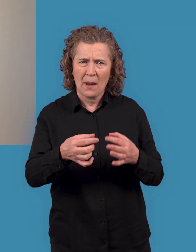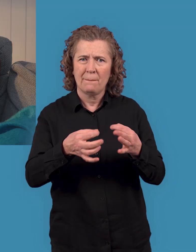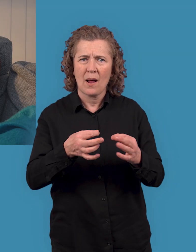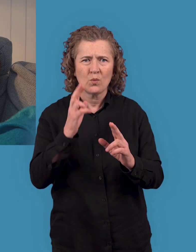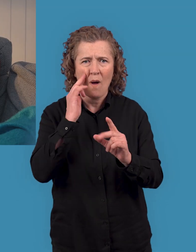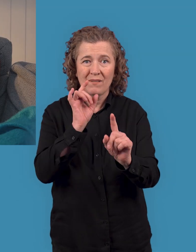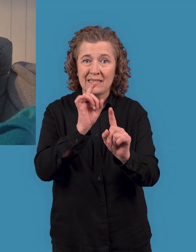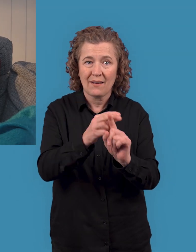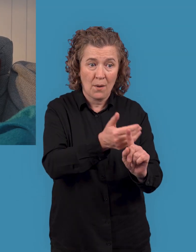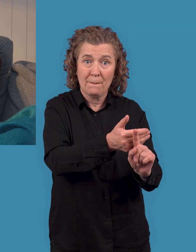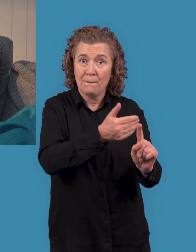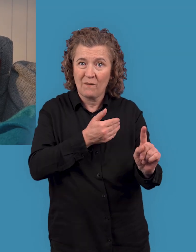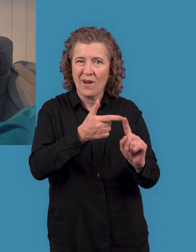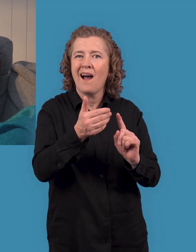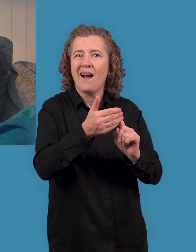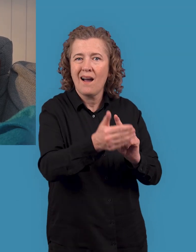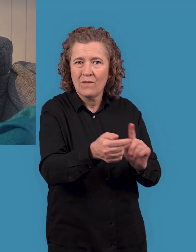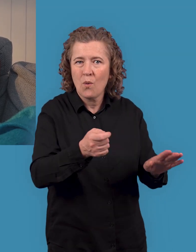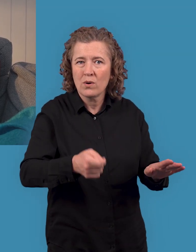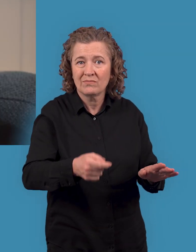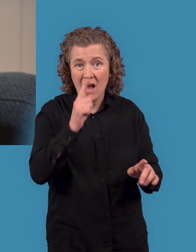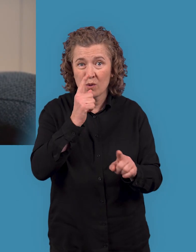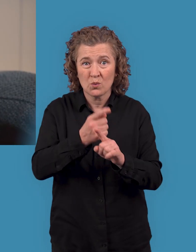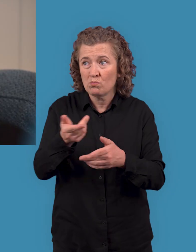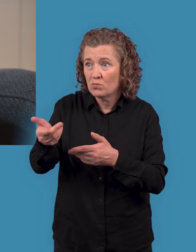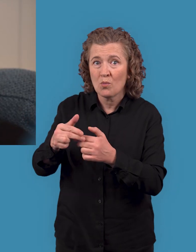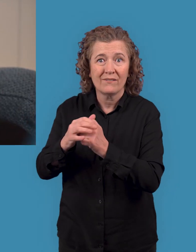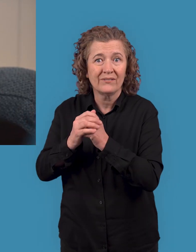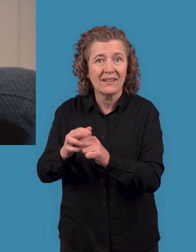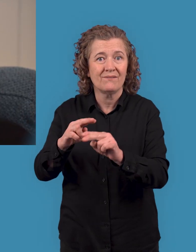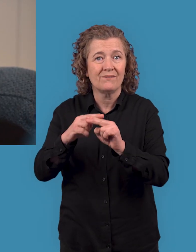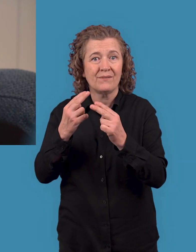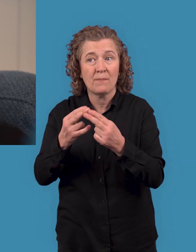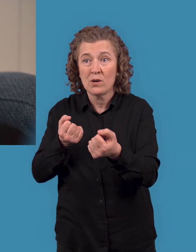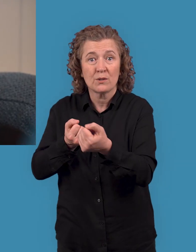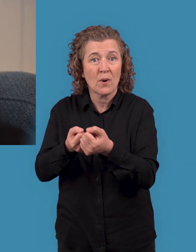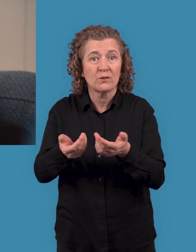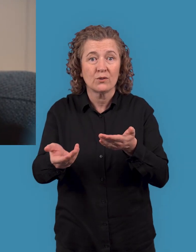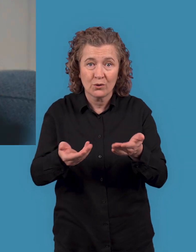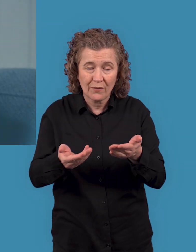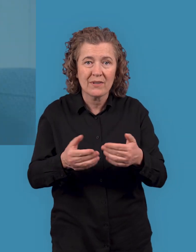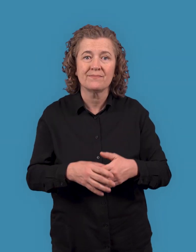Plan ways to look after yourself before and after court. You could talk to a friend, family member or support service.